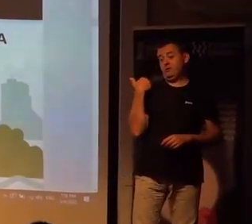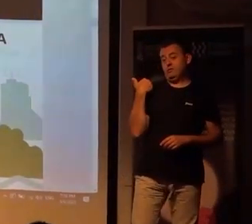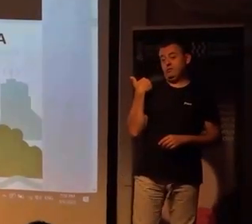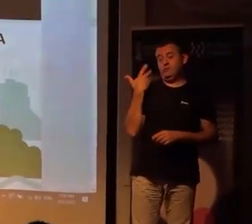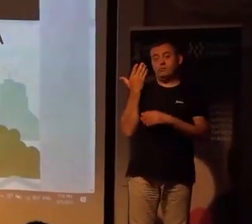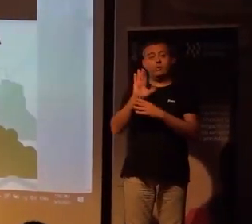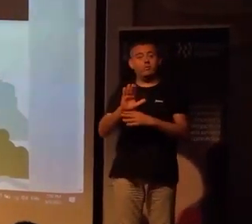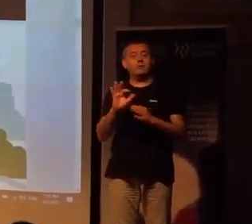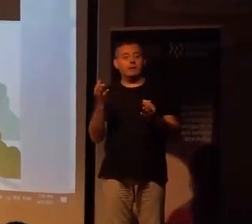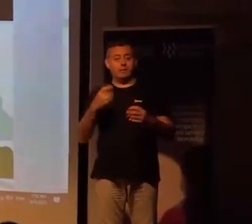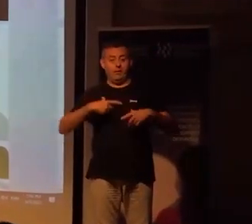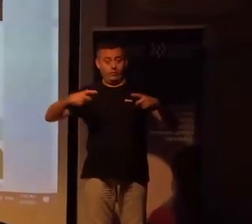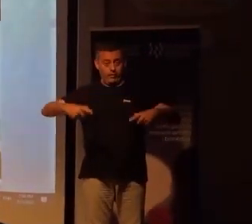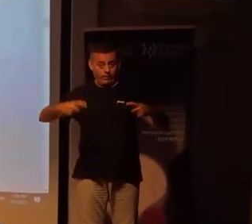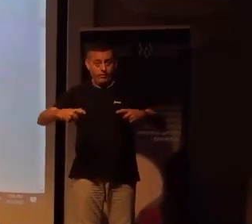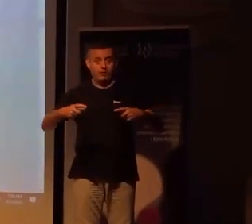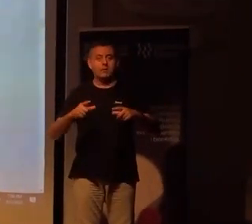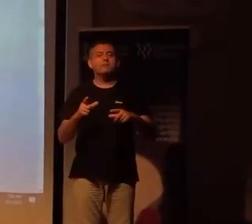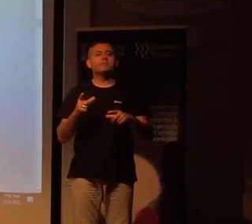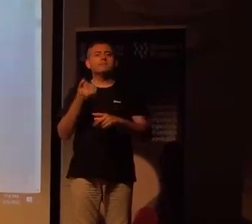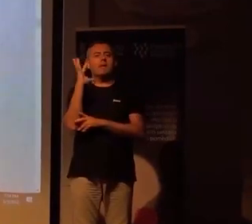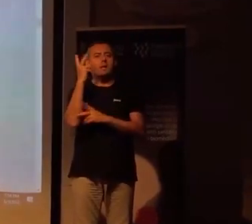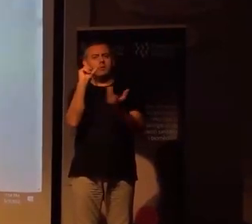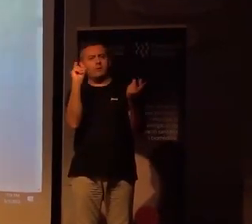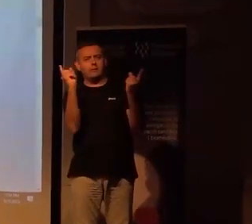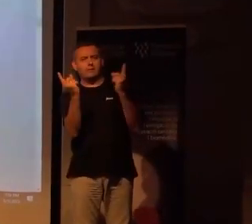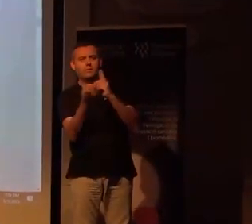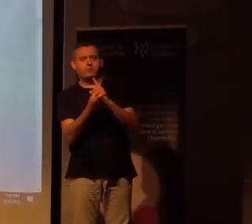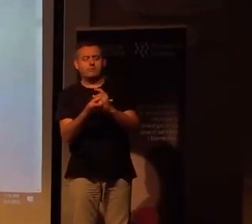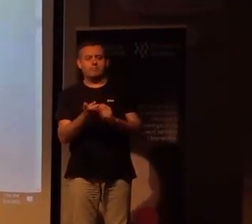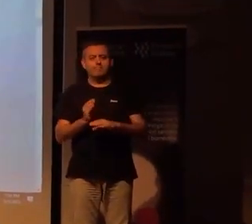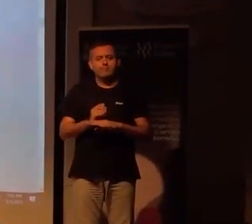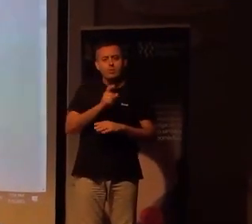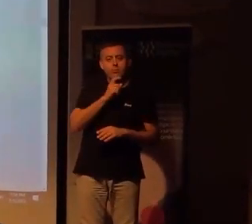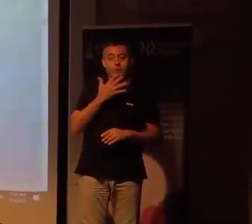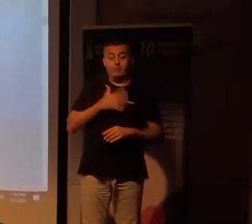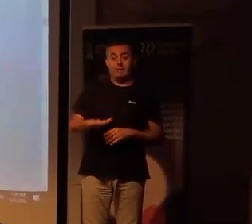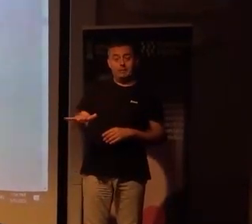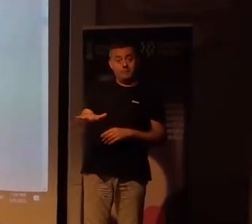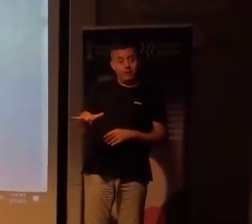climate change in cities: dedicate many spaces to plant lettuce like good old Thanos did.